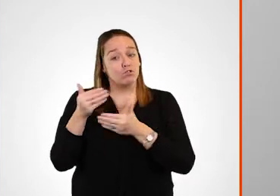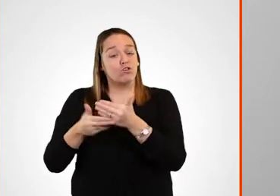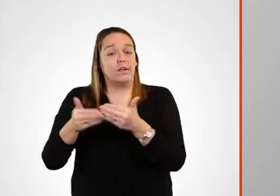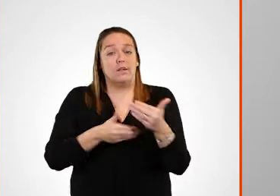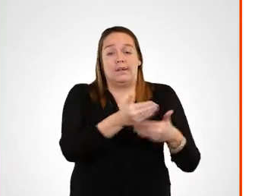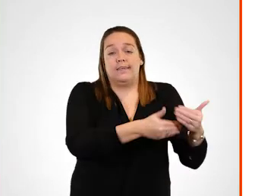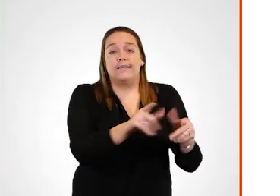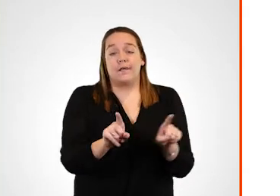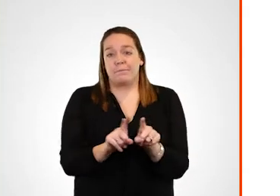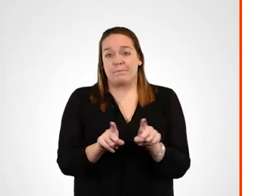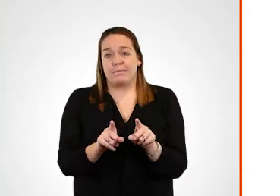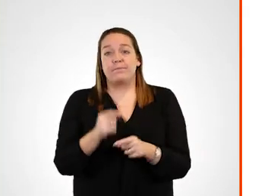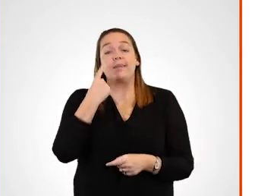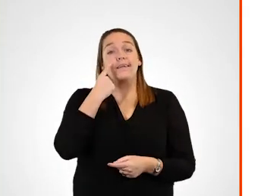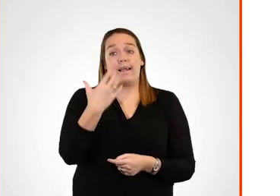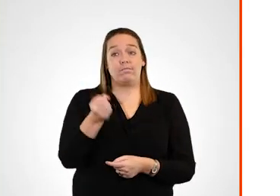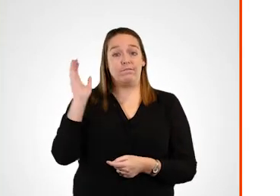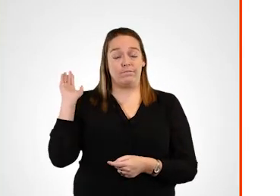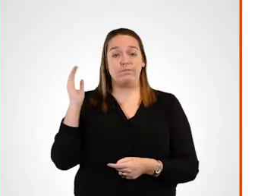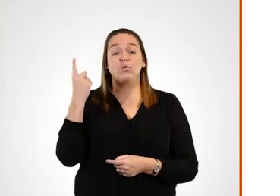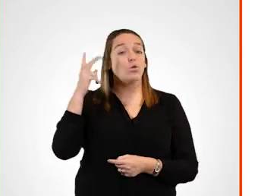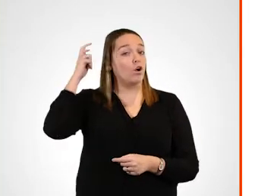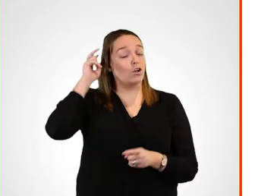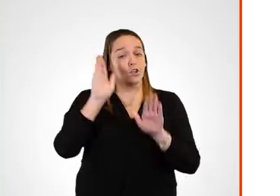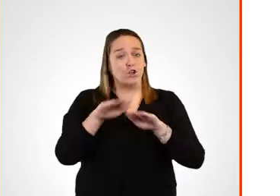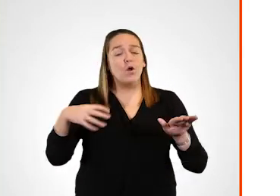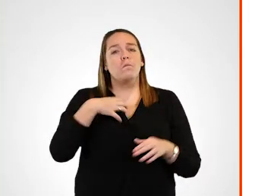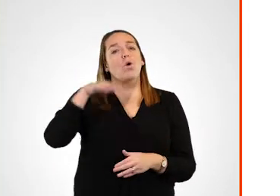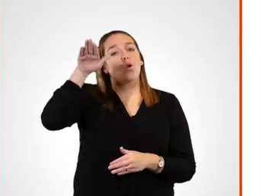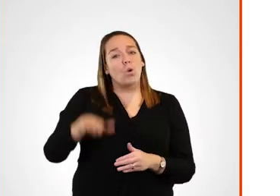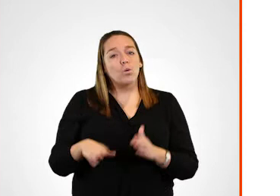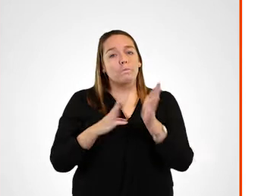Now, you can see that the CI kids have lower means than